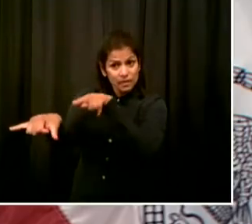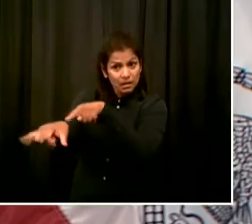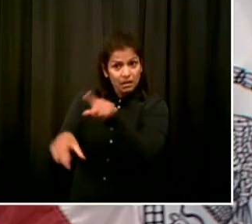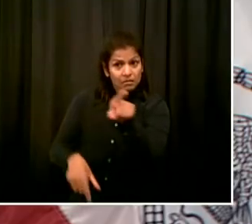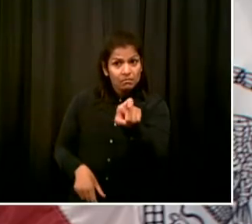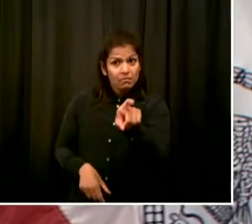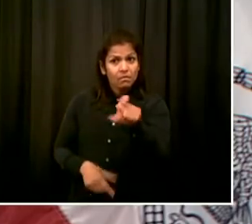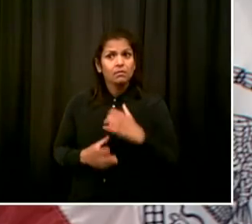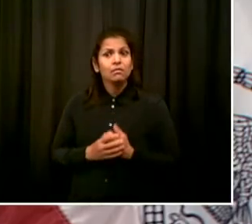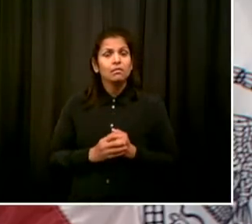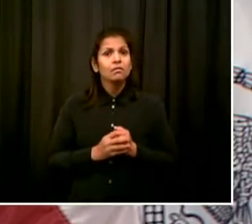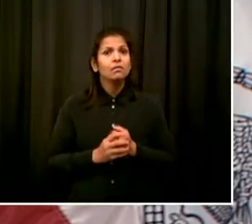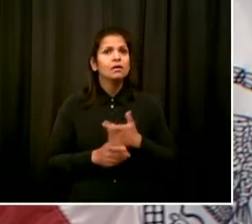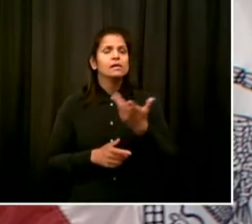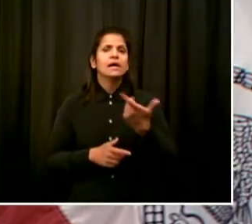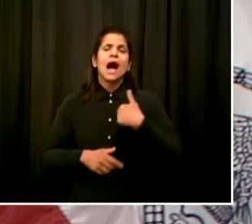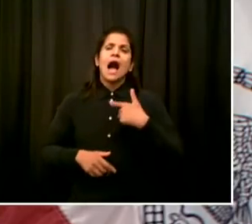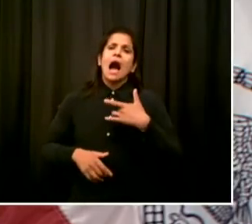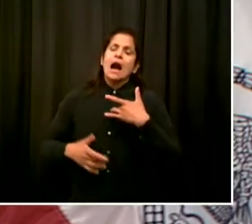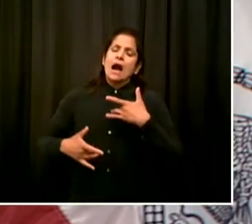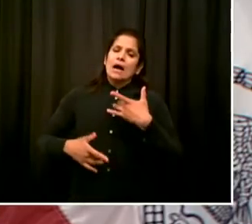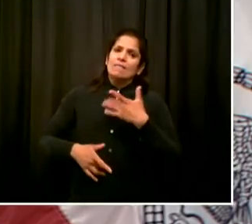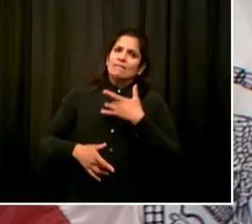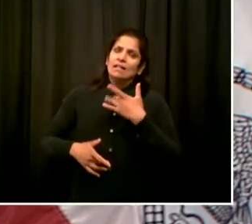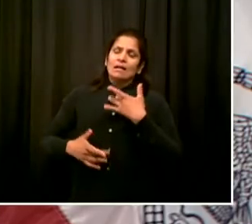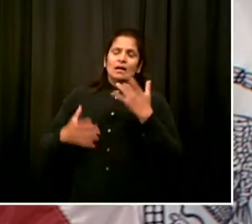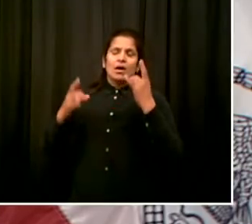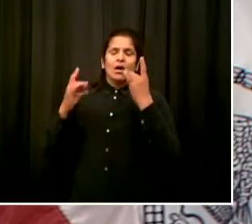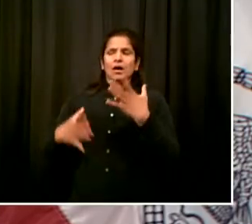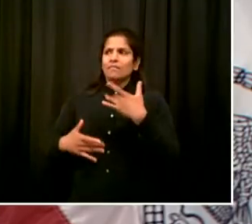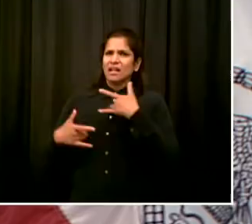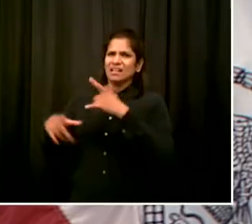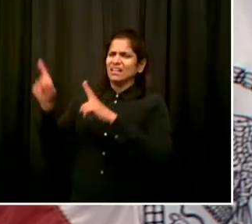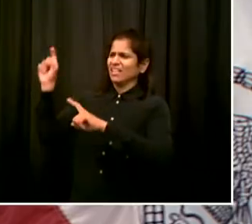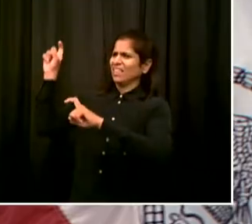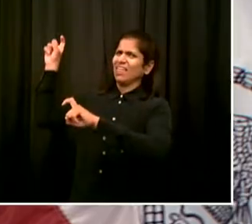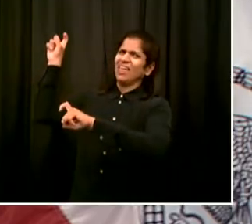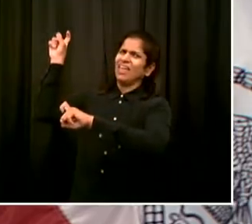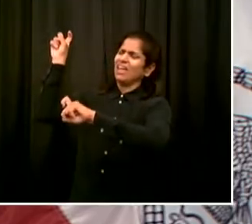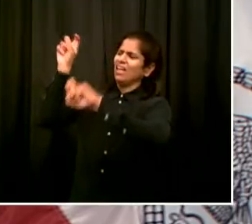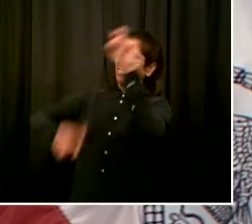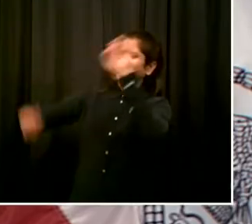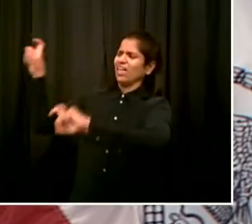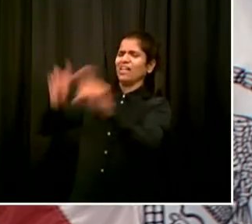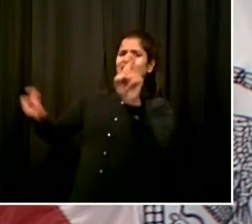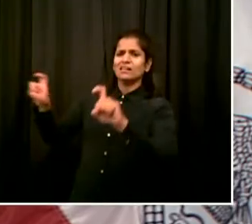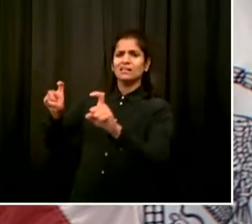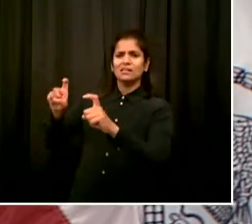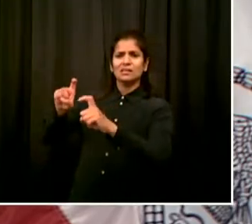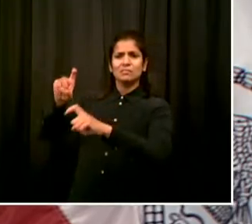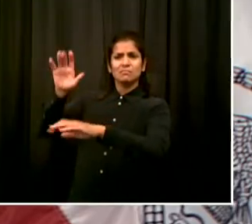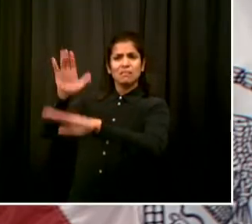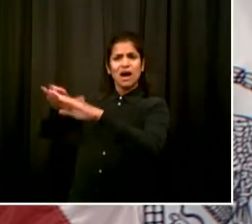TRACING? IT IS AN ACCEPTABLE . I BELIEVE IN PEACEFUL PROTEST AND NOT IN